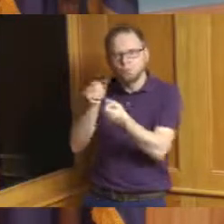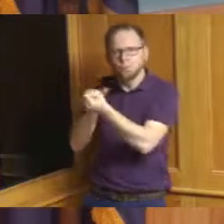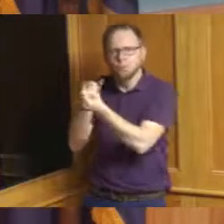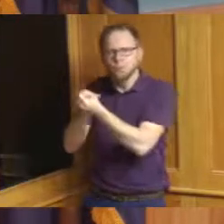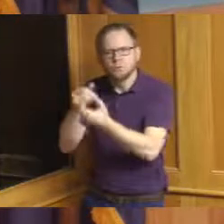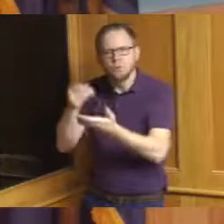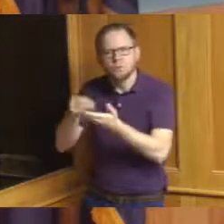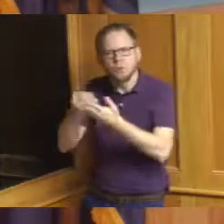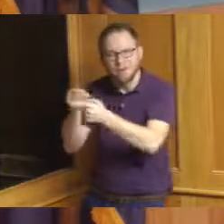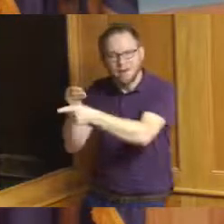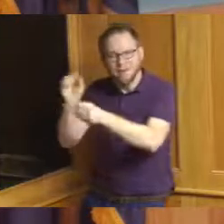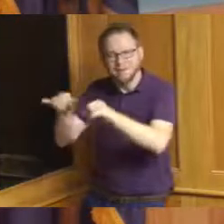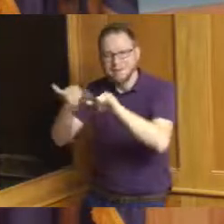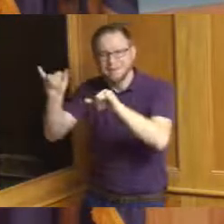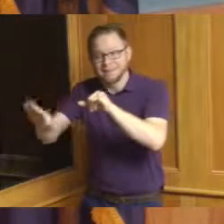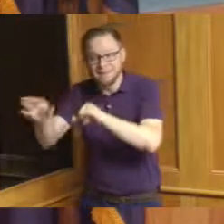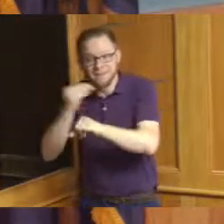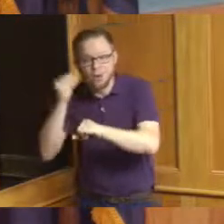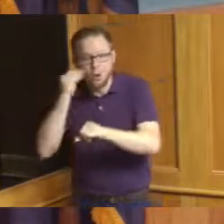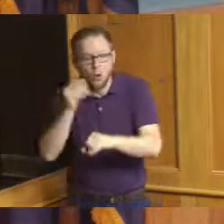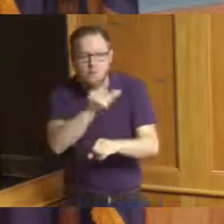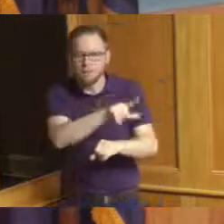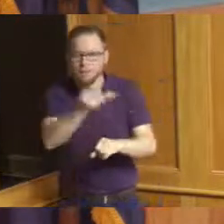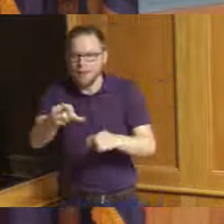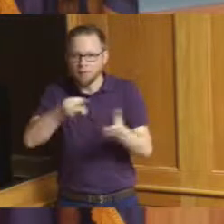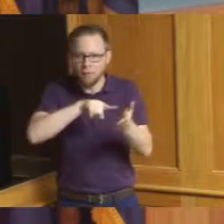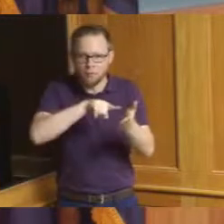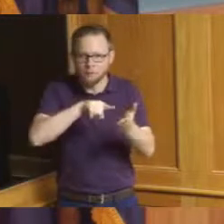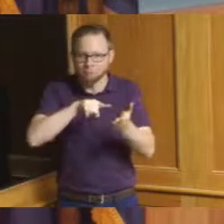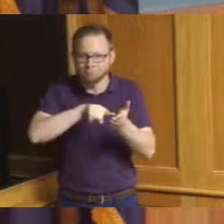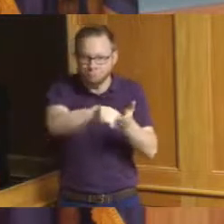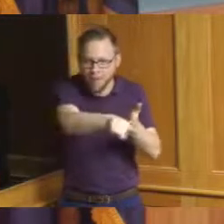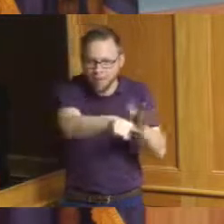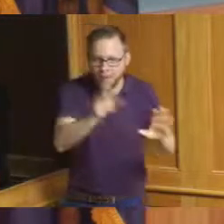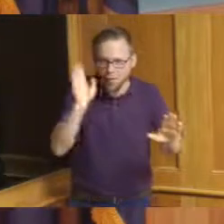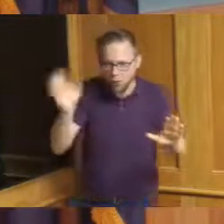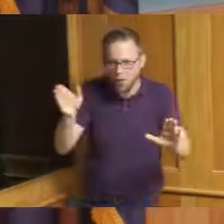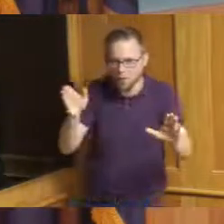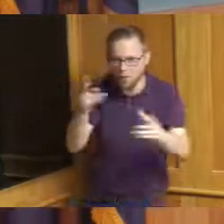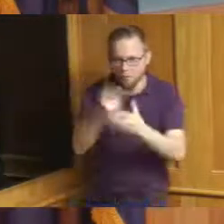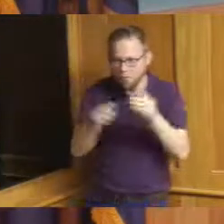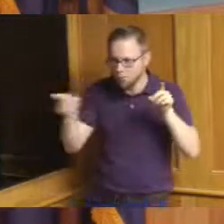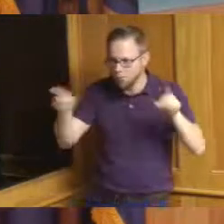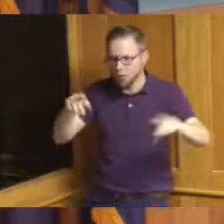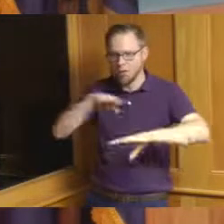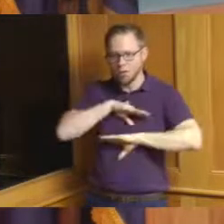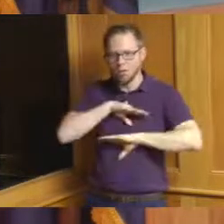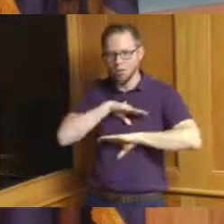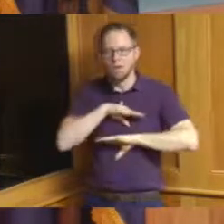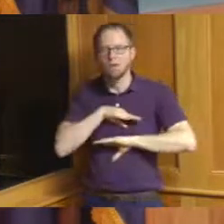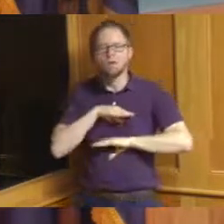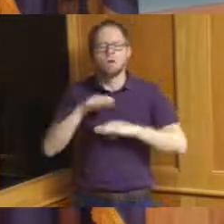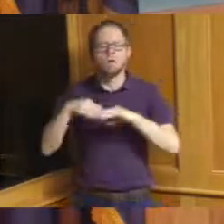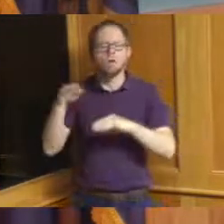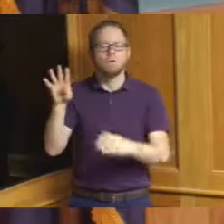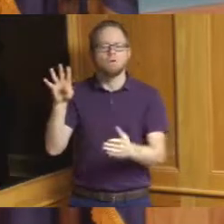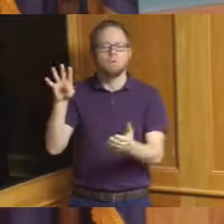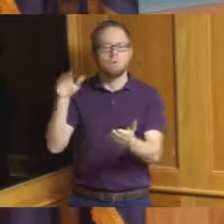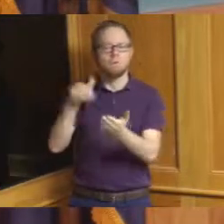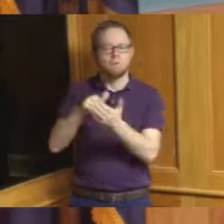place and the landlords get to get paid we've seen over 4,000 people of Hamilton County and